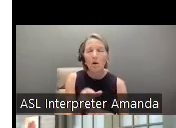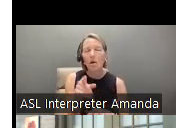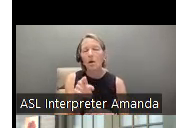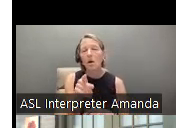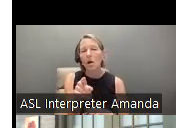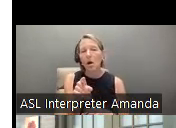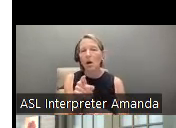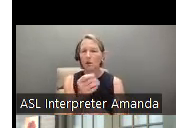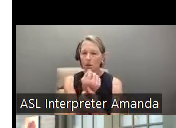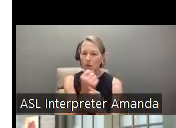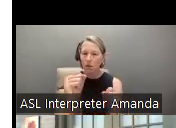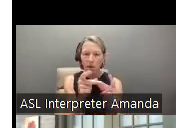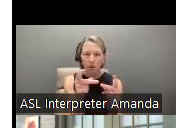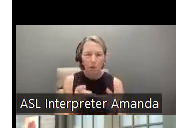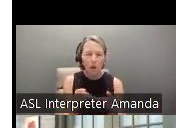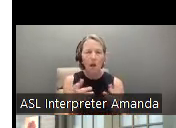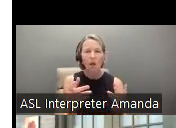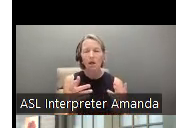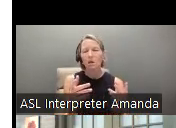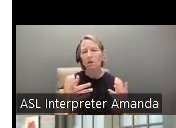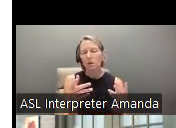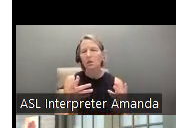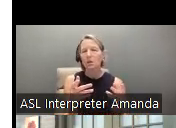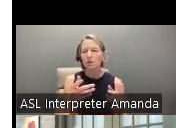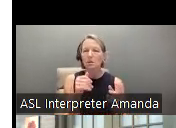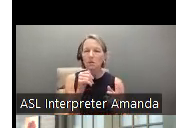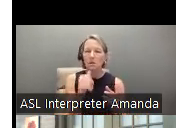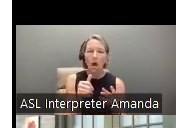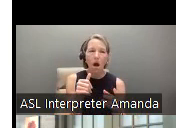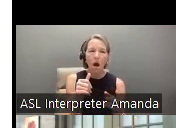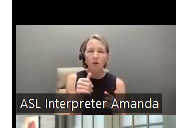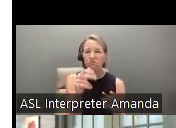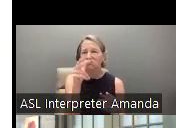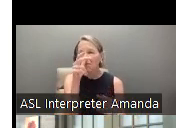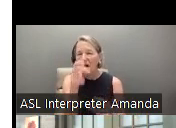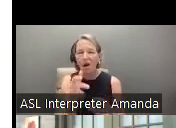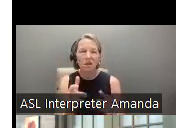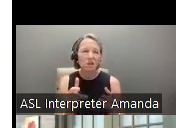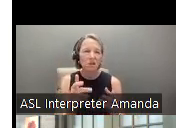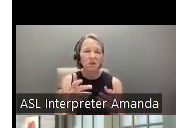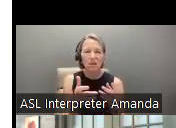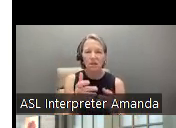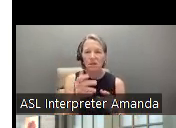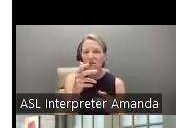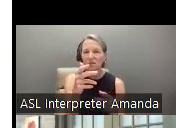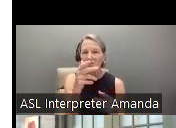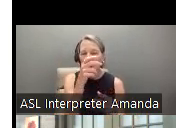in a secure location that's you know saved from you know bugs um bugs um they're not living in